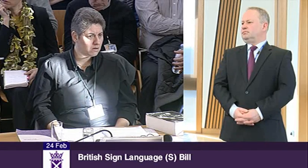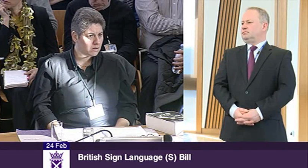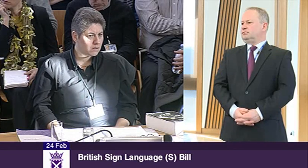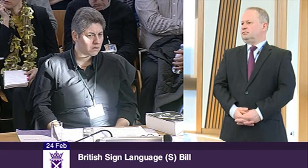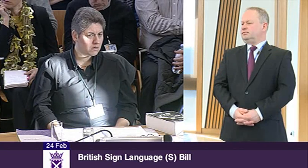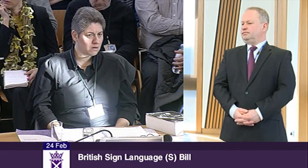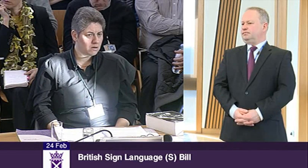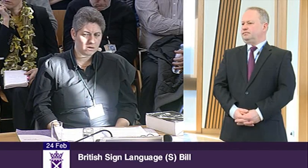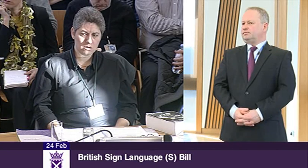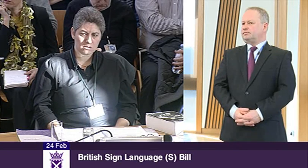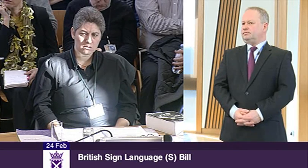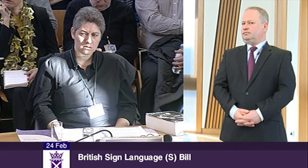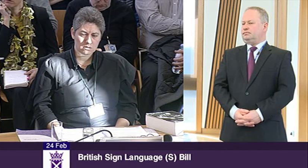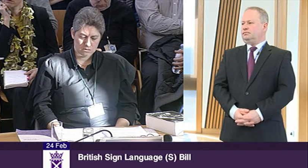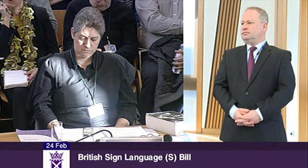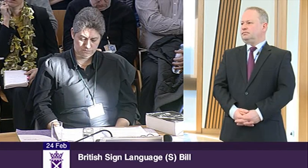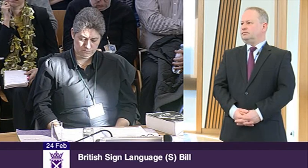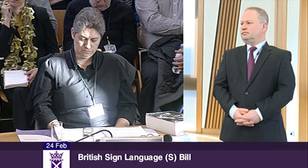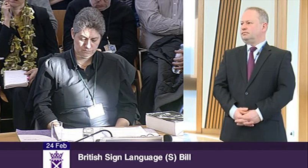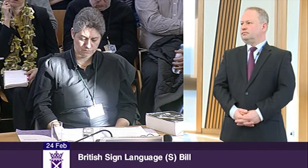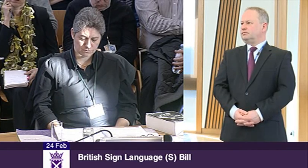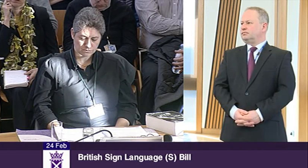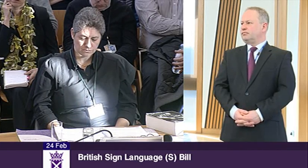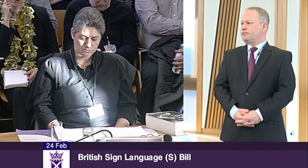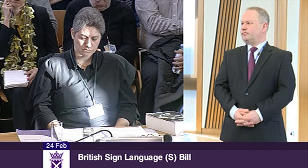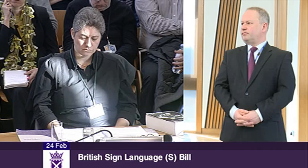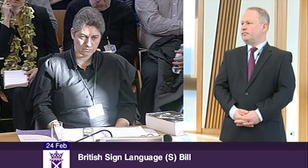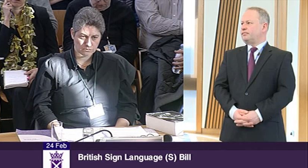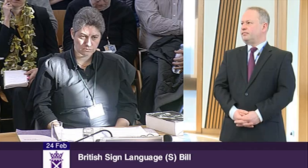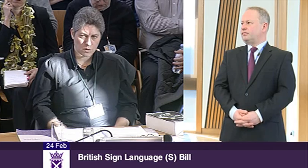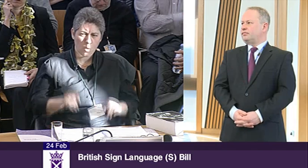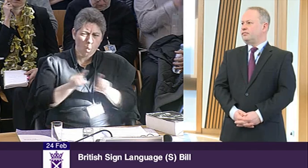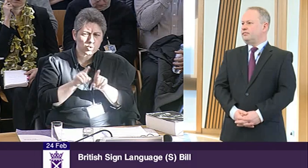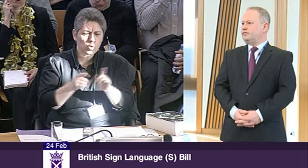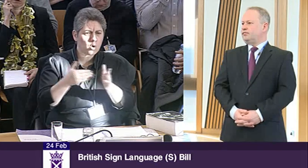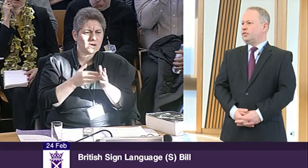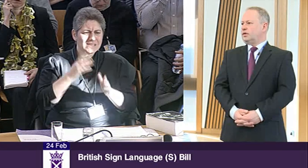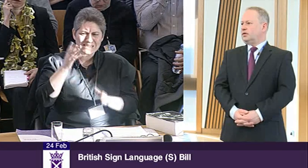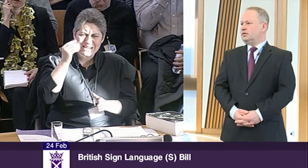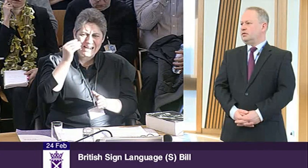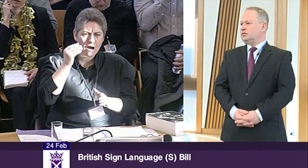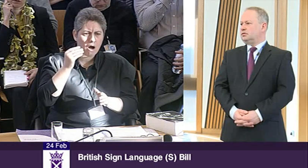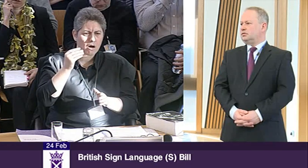use that language. There are two separate issues and it would be good for us to focus